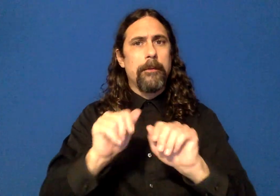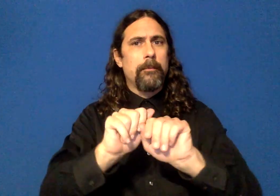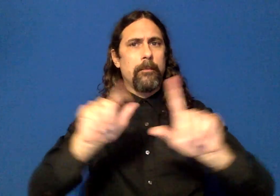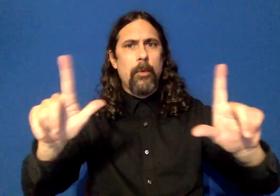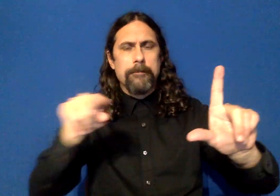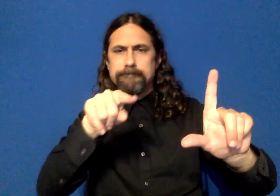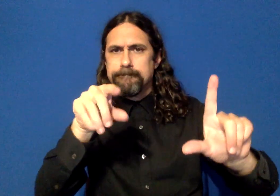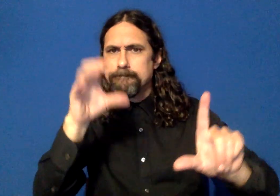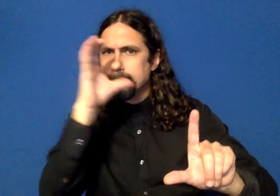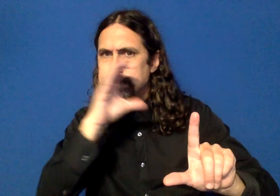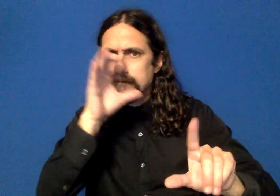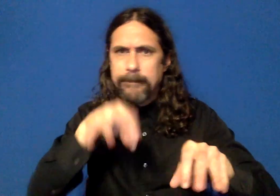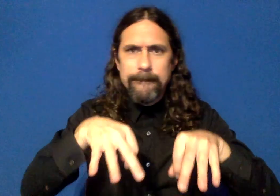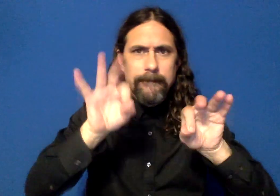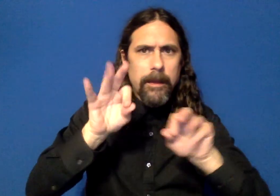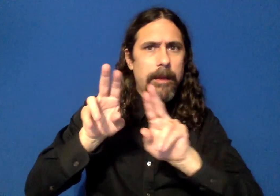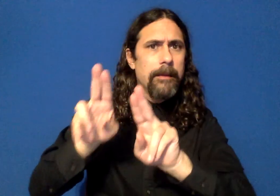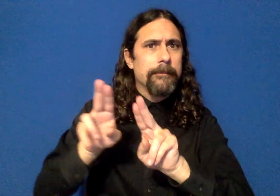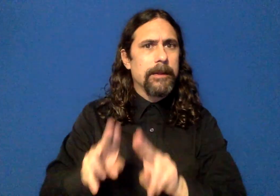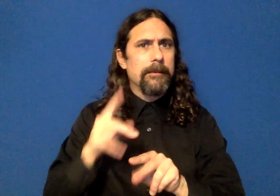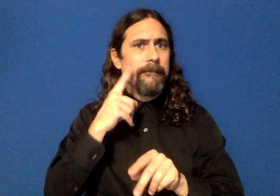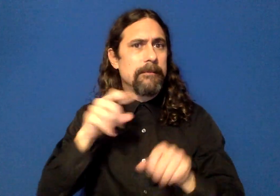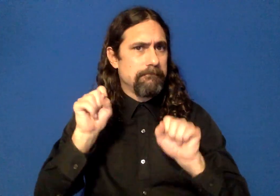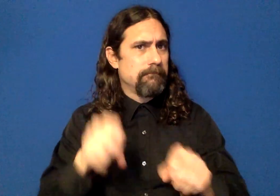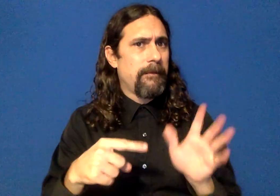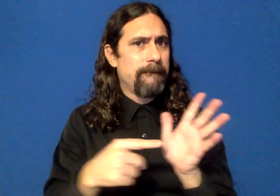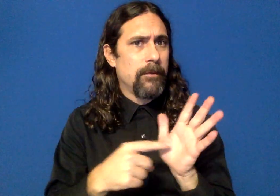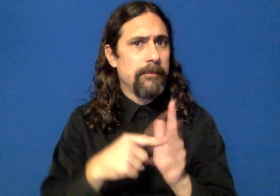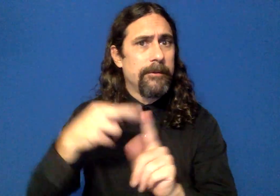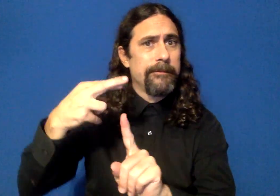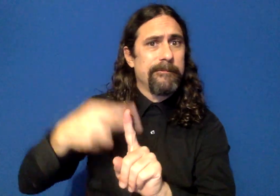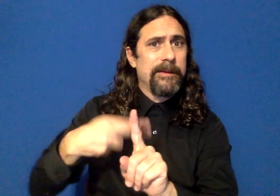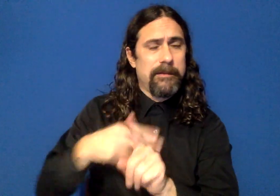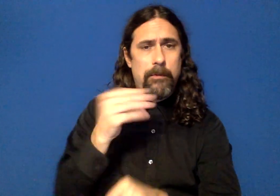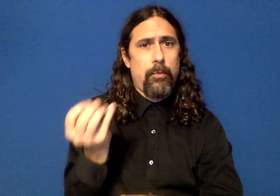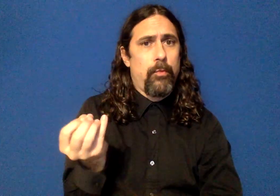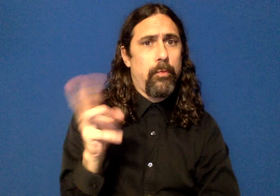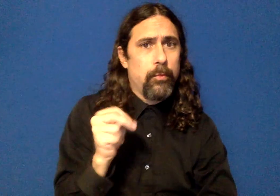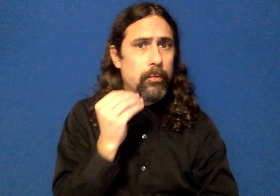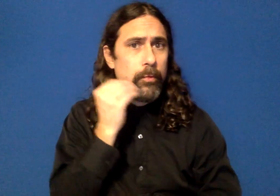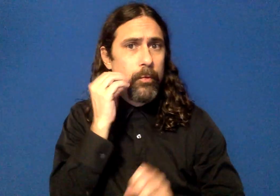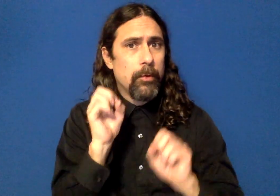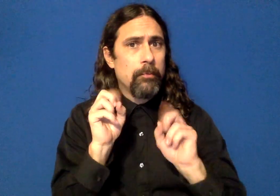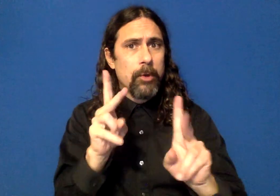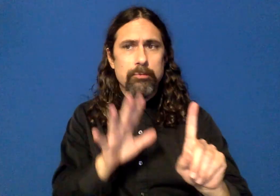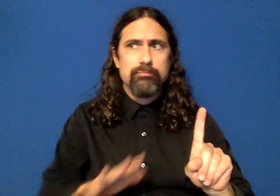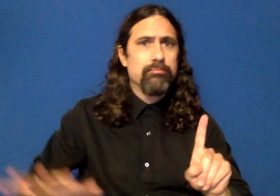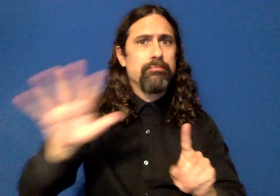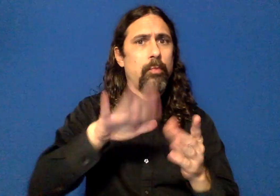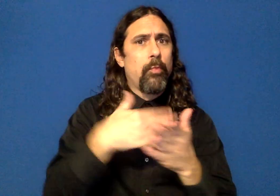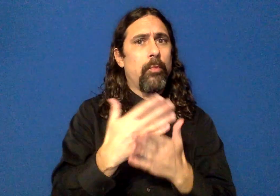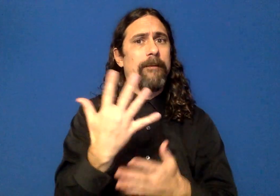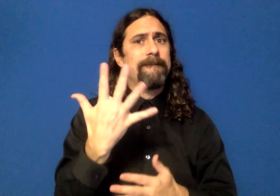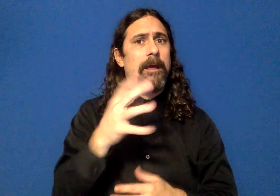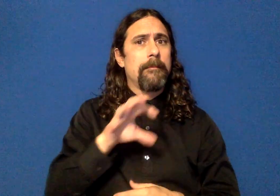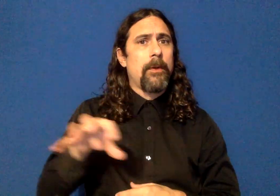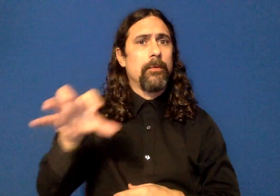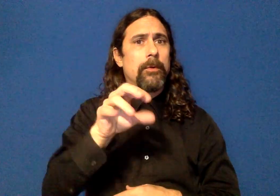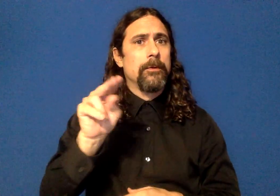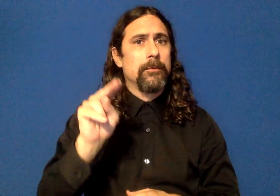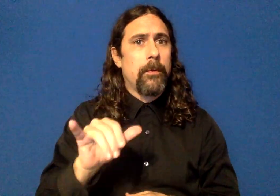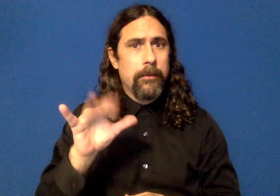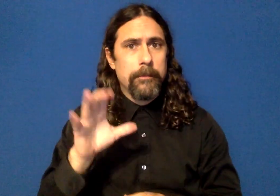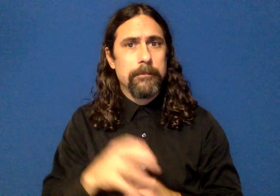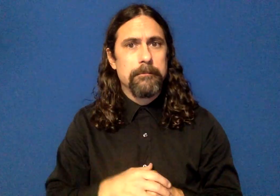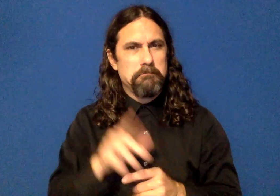opportunities across the five boroughs of New York City. Visit the NYC Housing Connect website